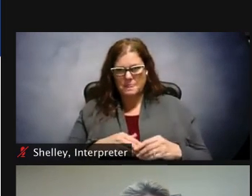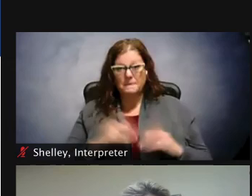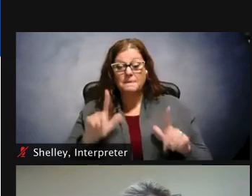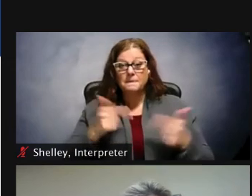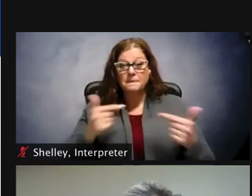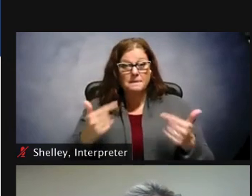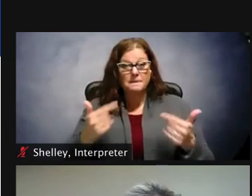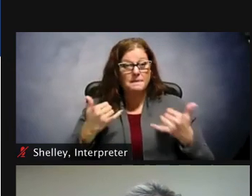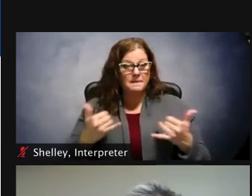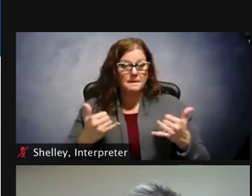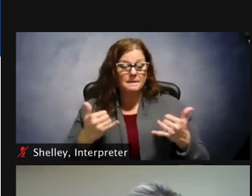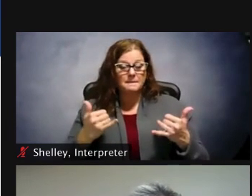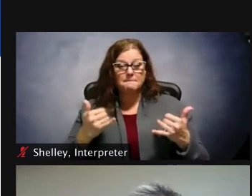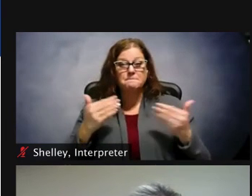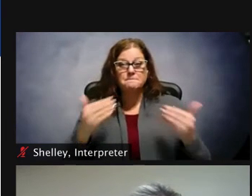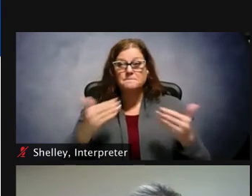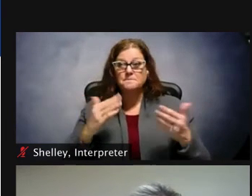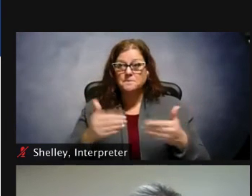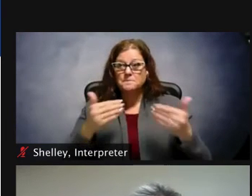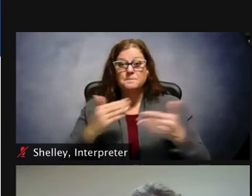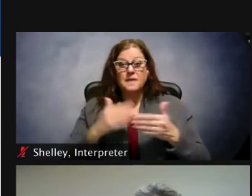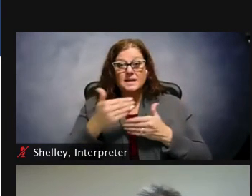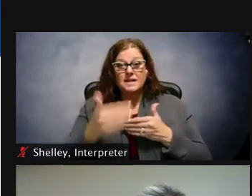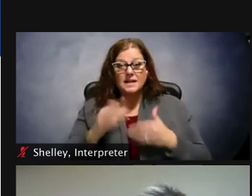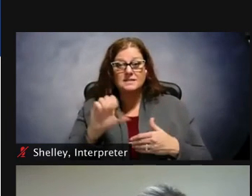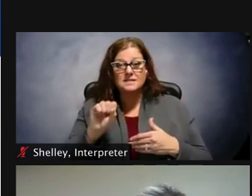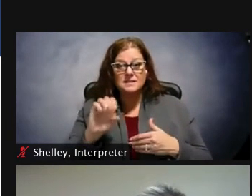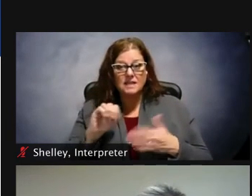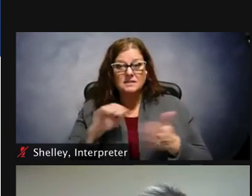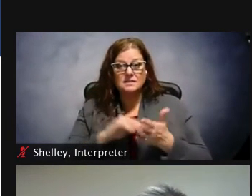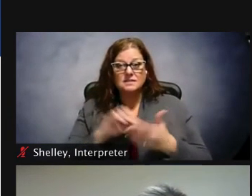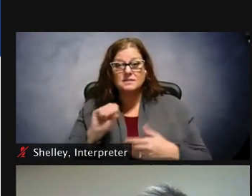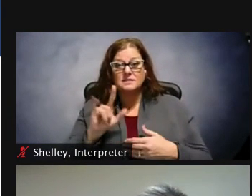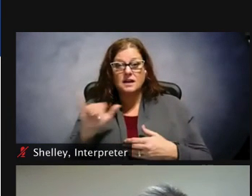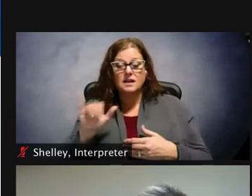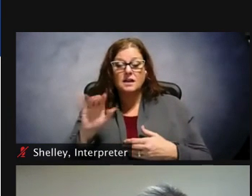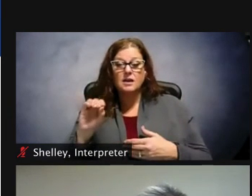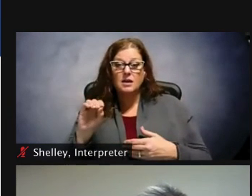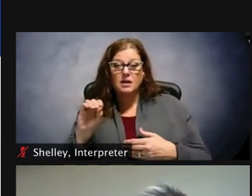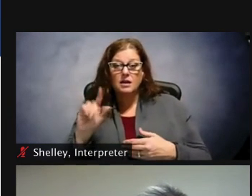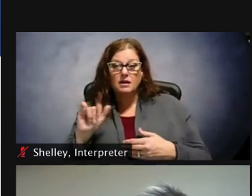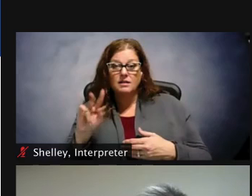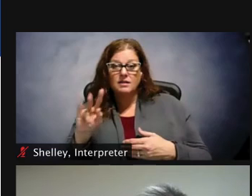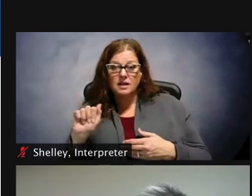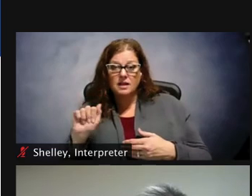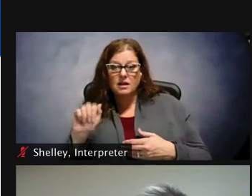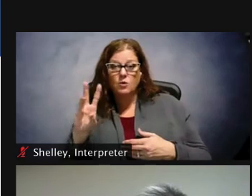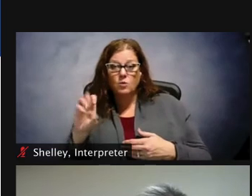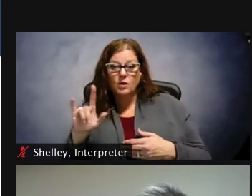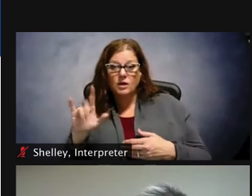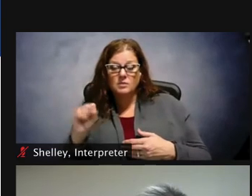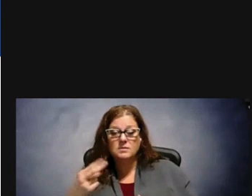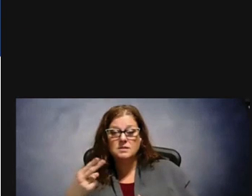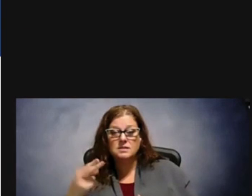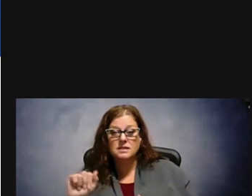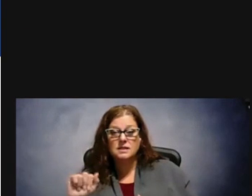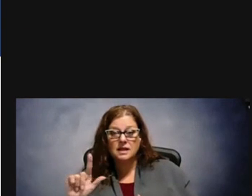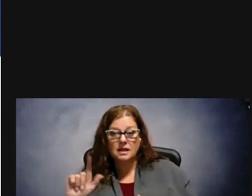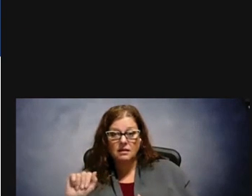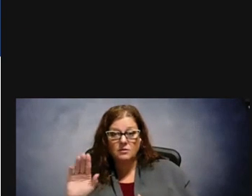and move on to our next case study with Olivia Williams from Hillsborough County.